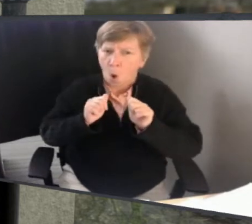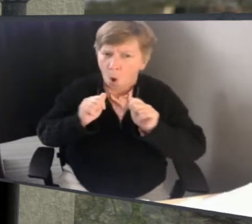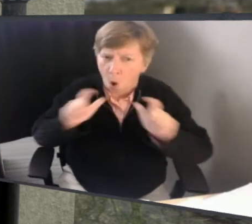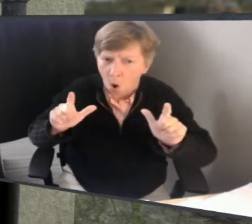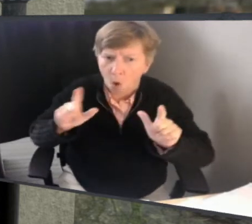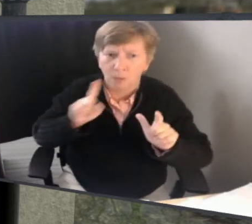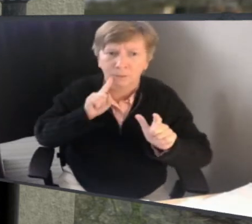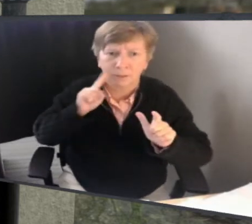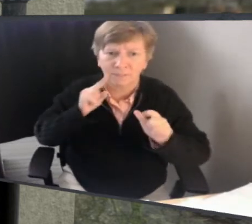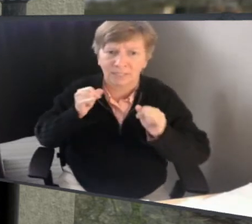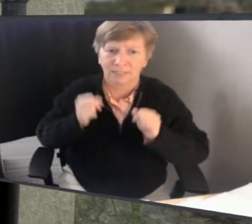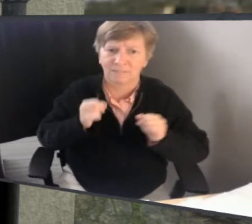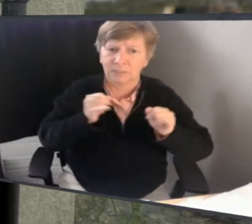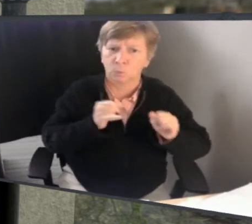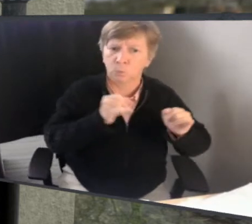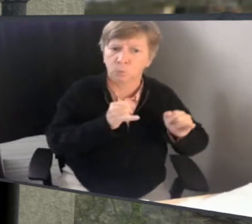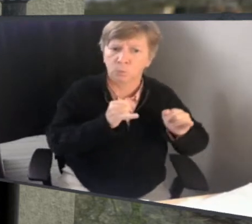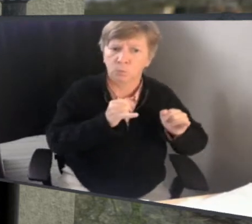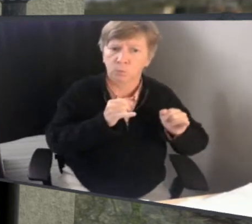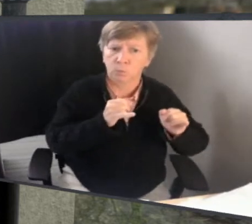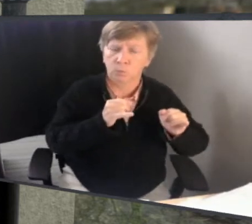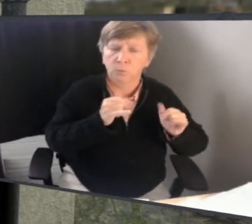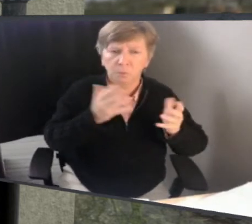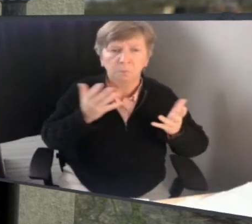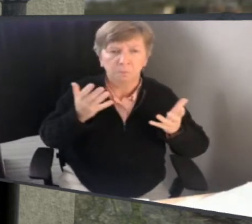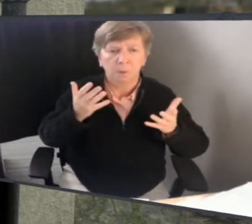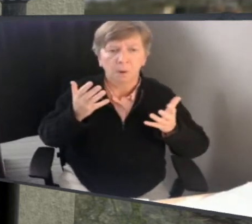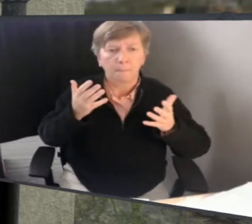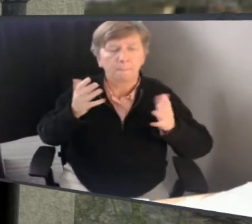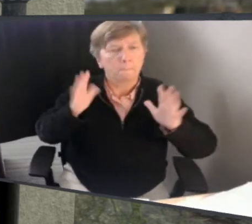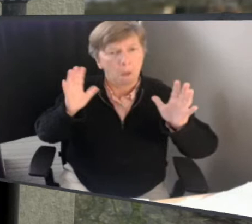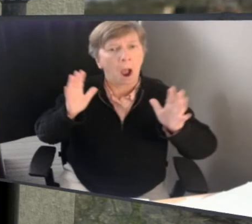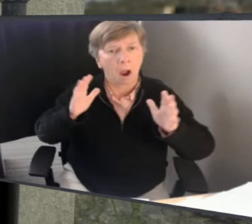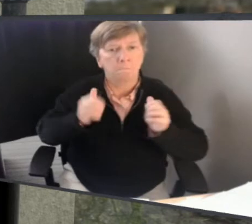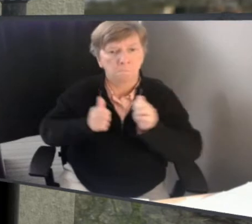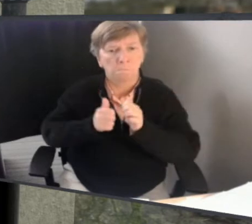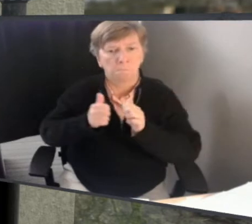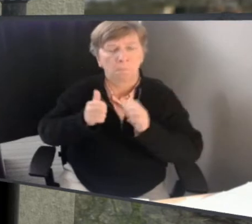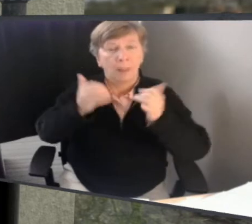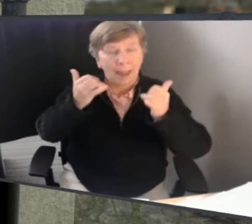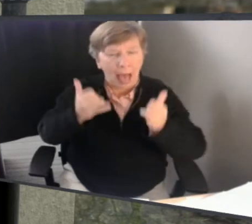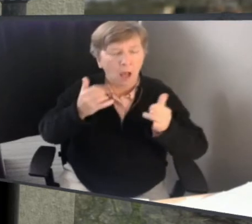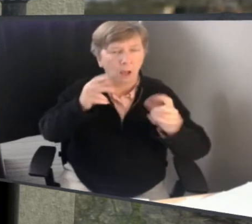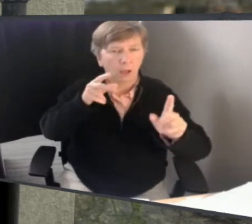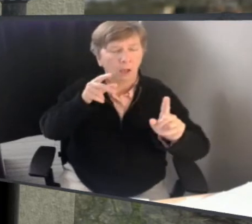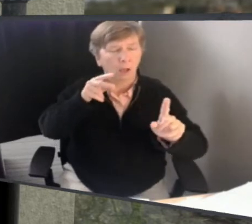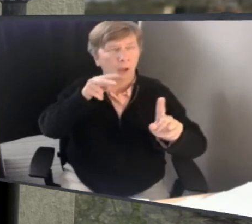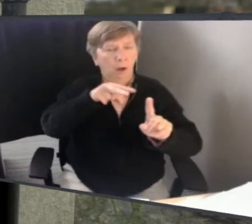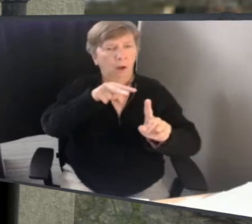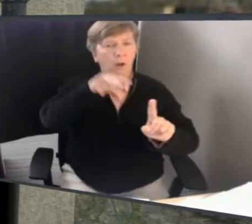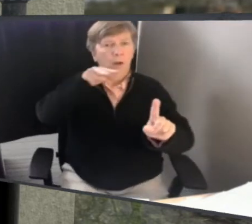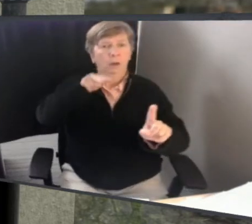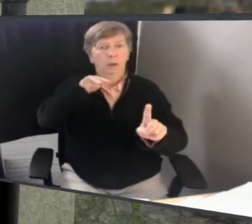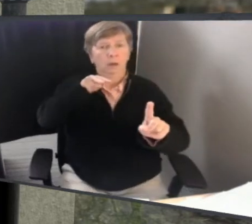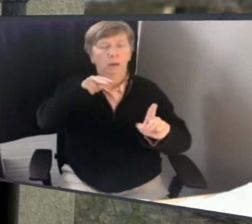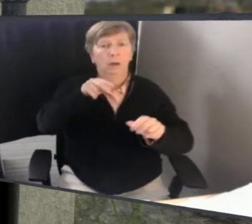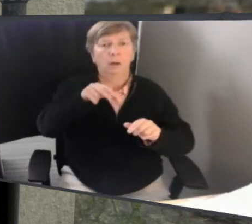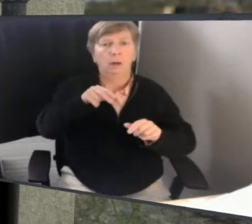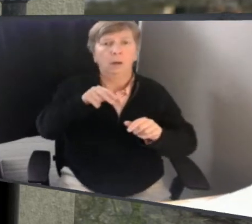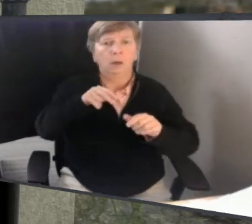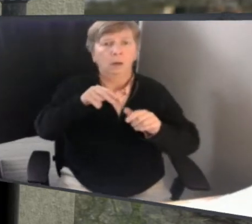Now, remember that the examples that I give do not apply to every deaf individual. It is important to